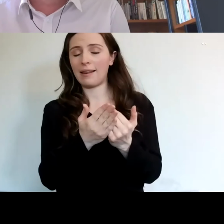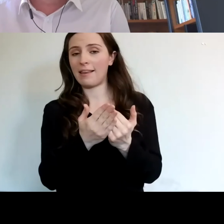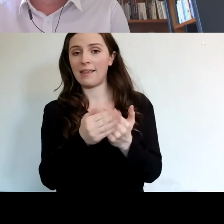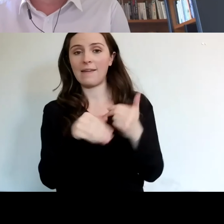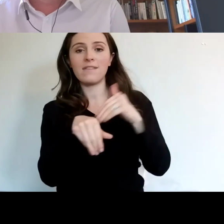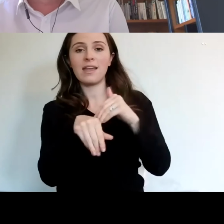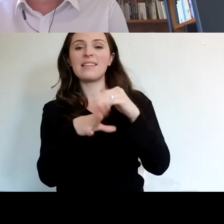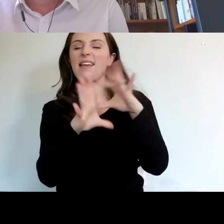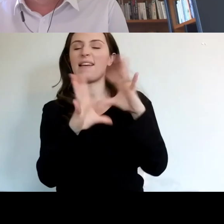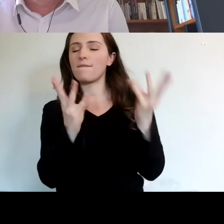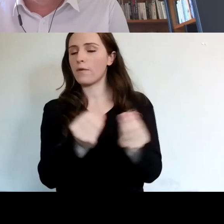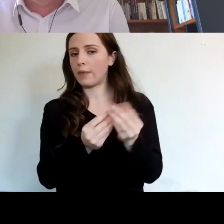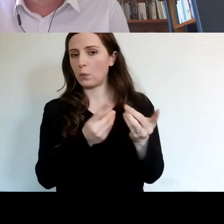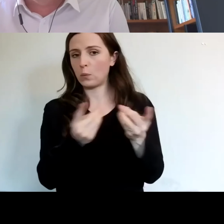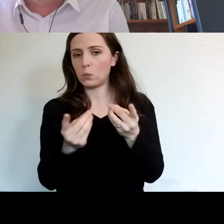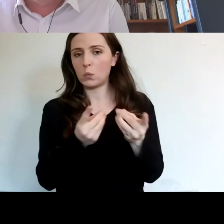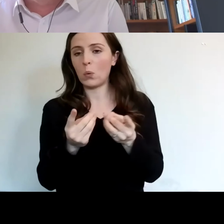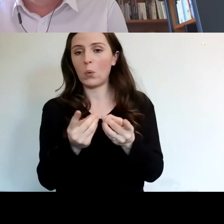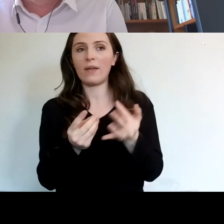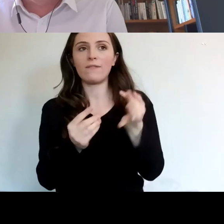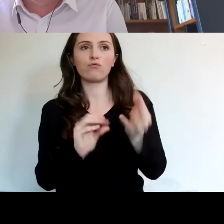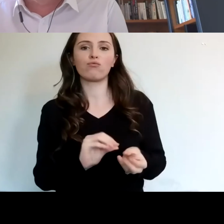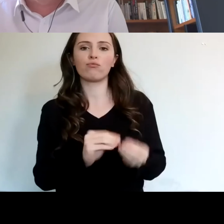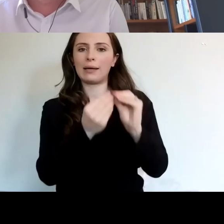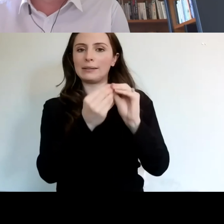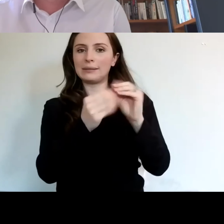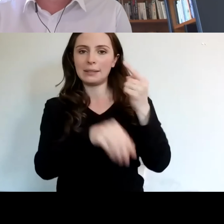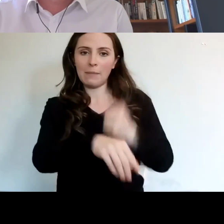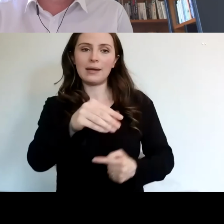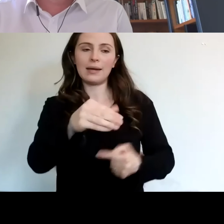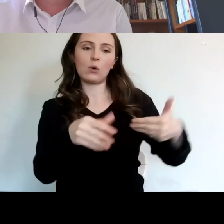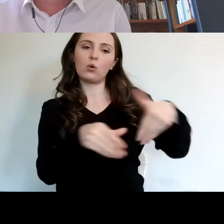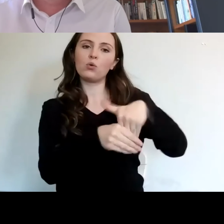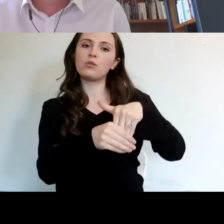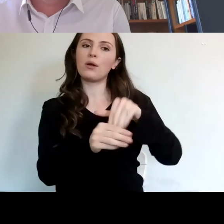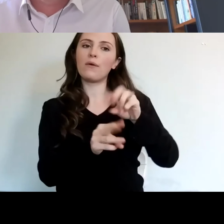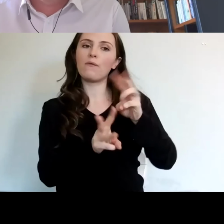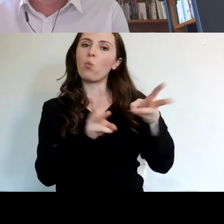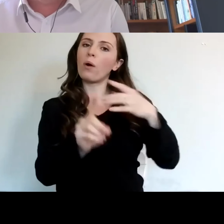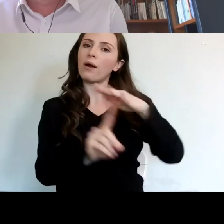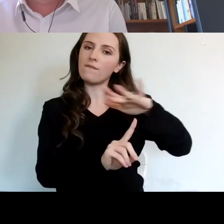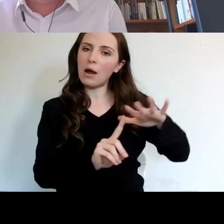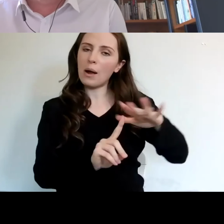whether it's creating the disability inclusive workplace, whether it's organising the accessible event or festival,